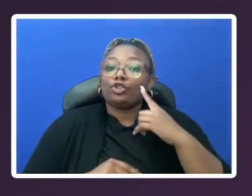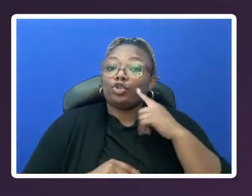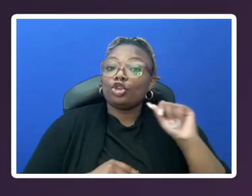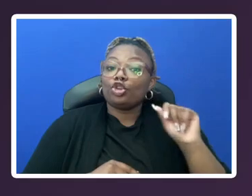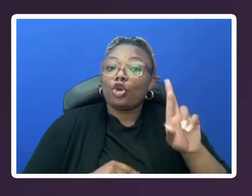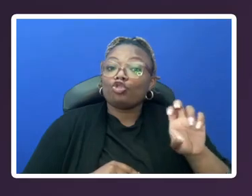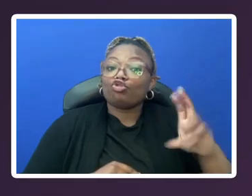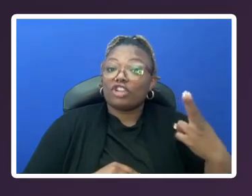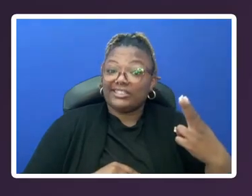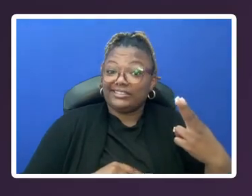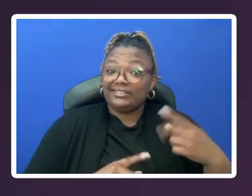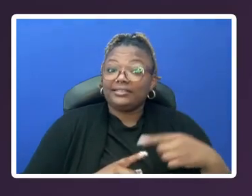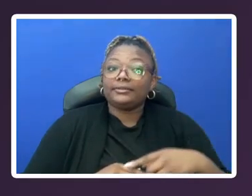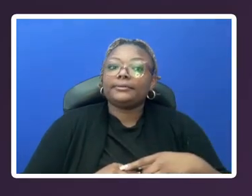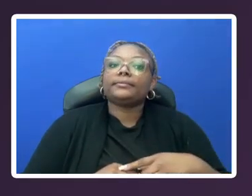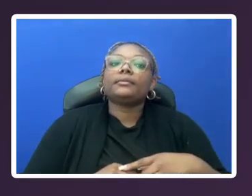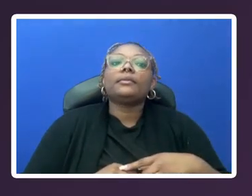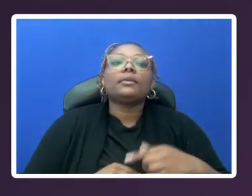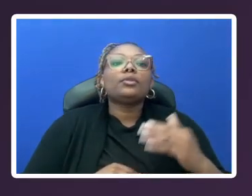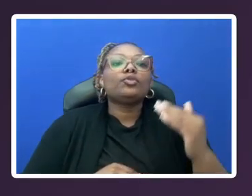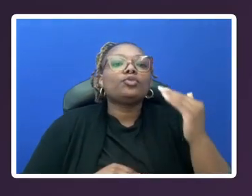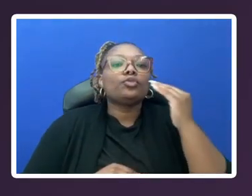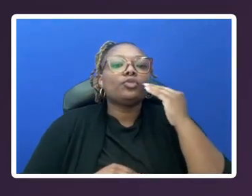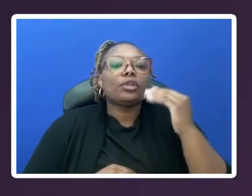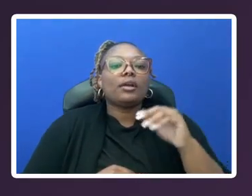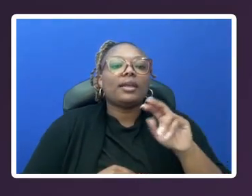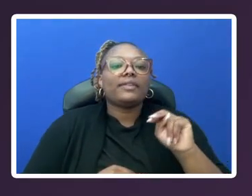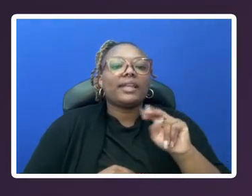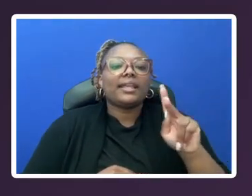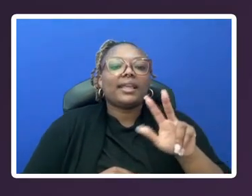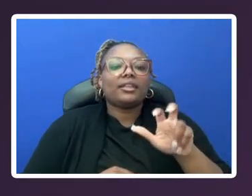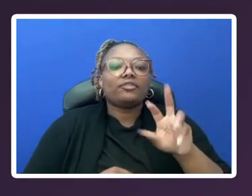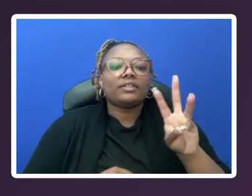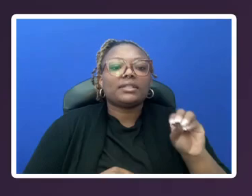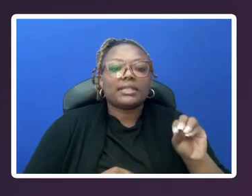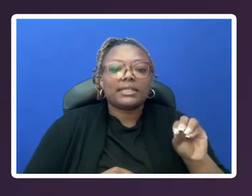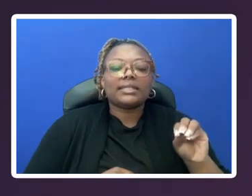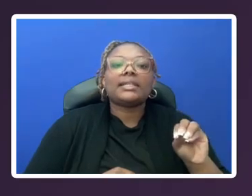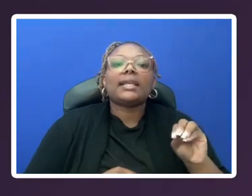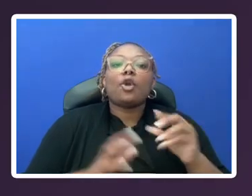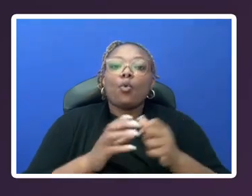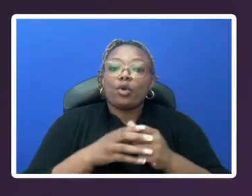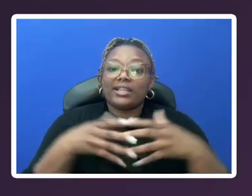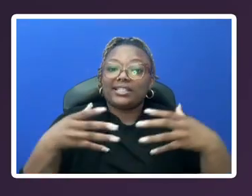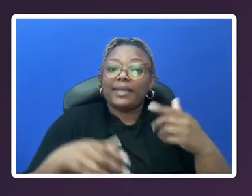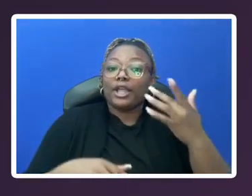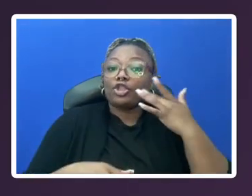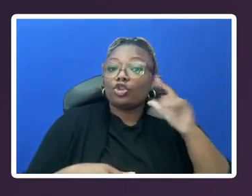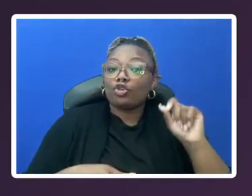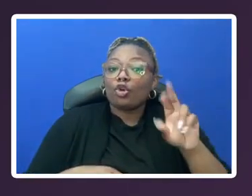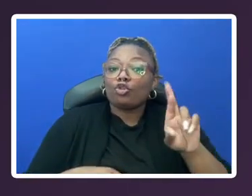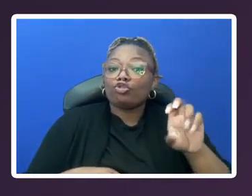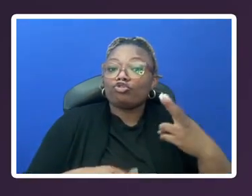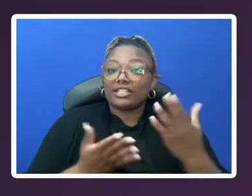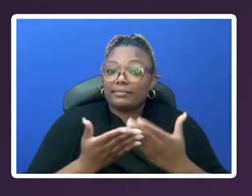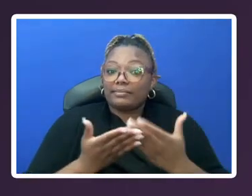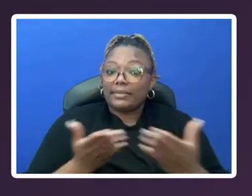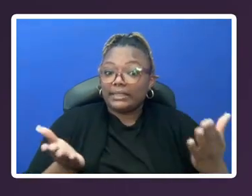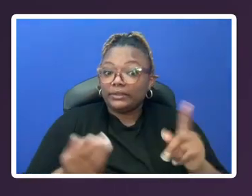do you know if the NK360 will expand the Gold Rush materials? So, as Renee mentioned,